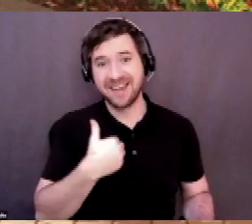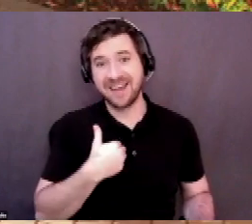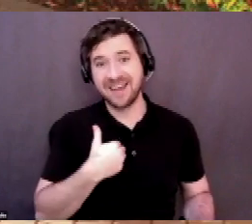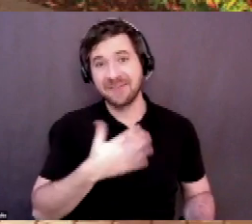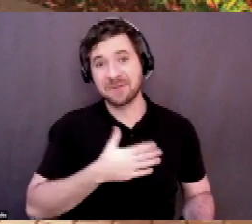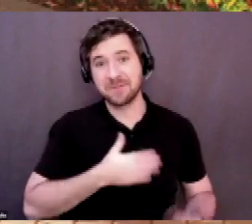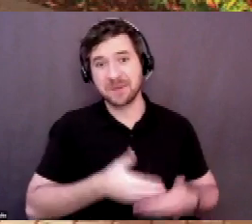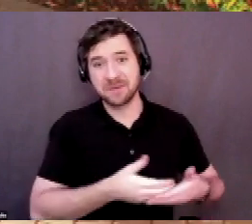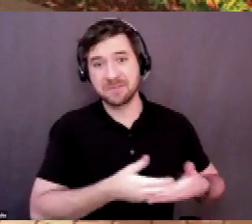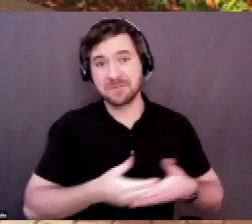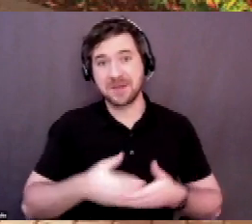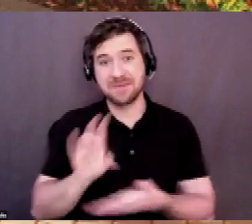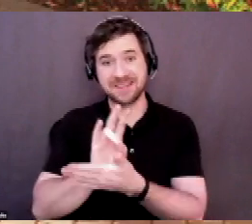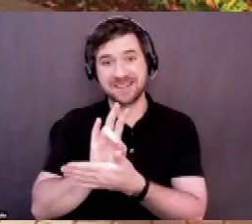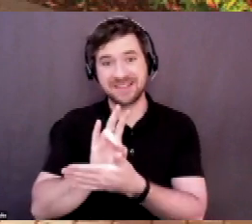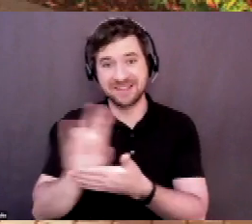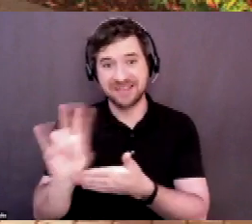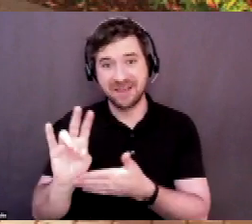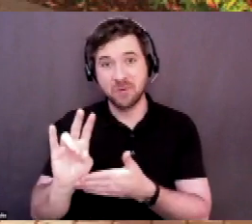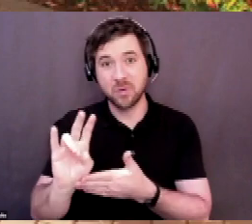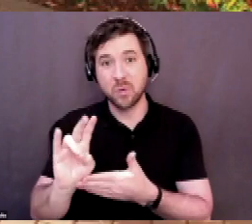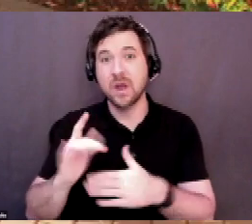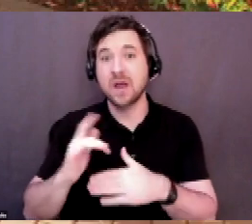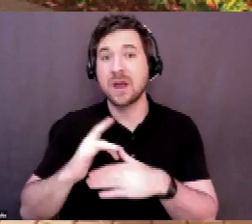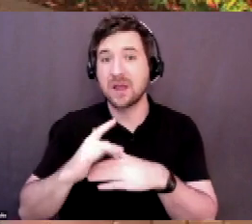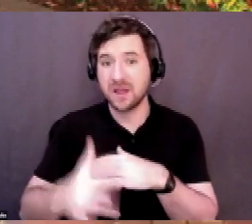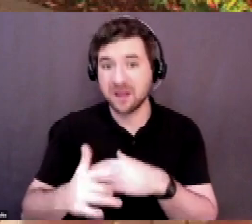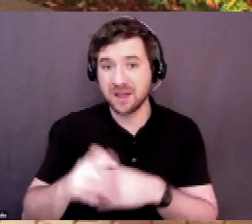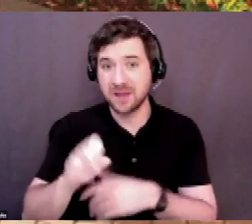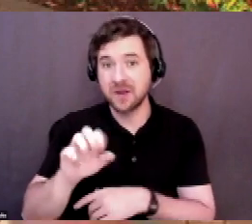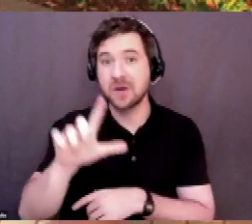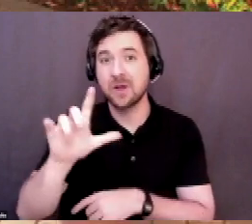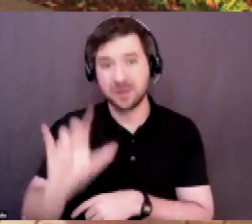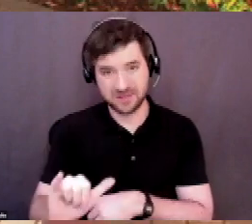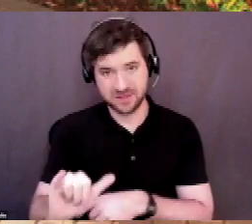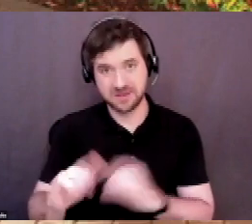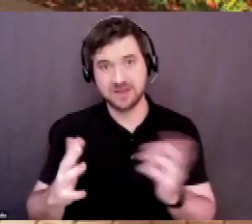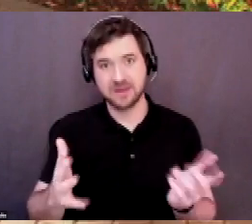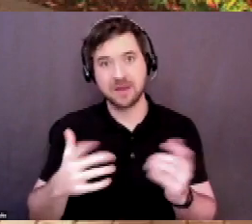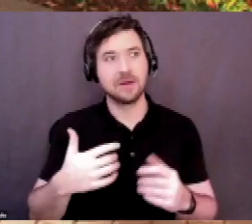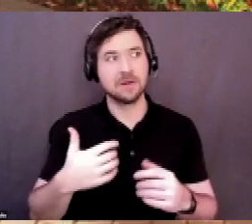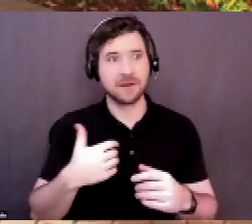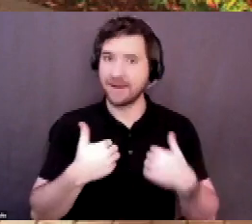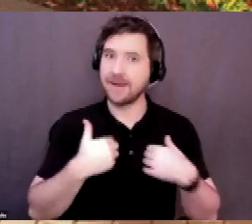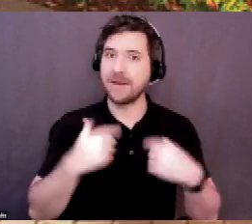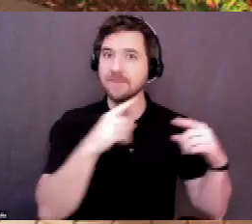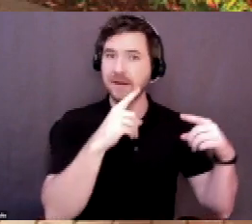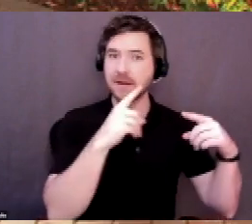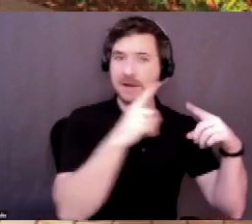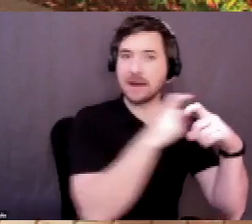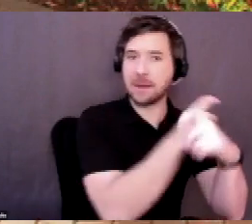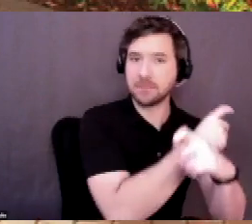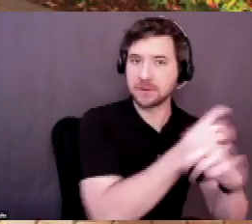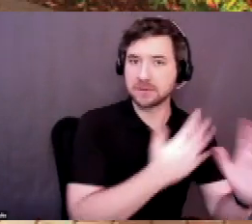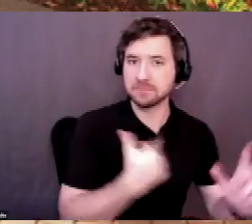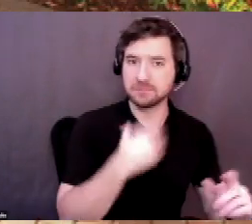I had complications due to outside things, not directly related to my CP as far as we know,